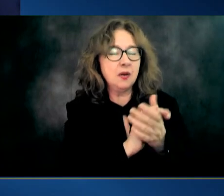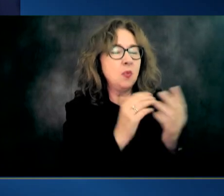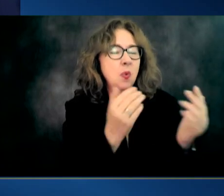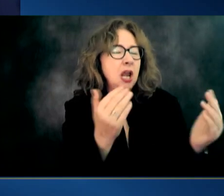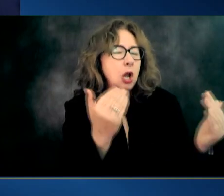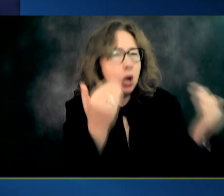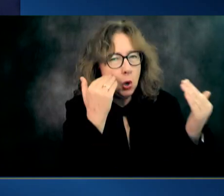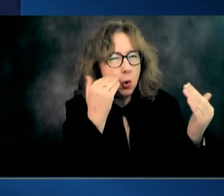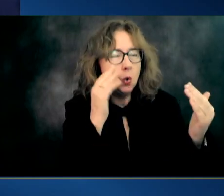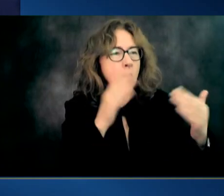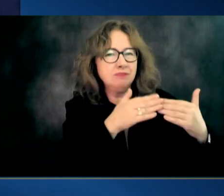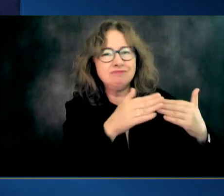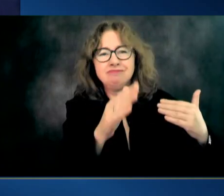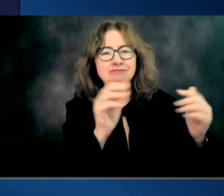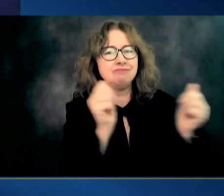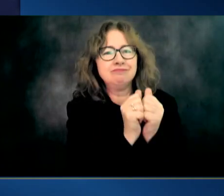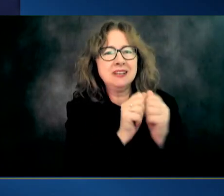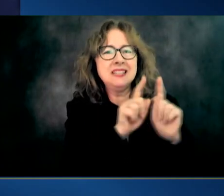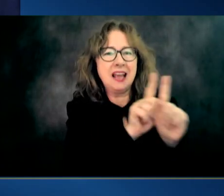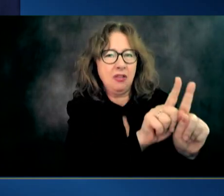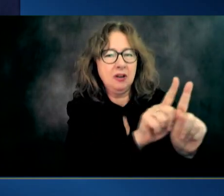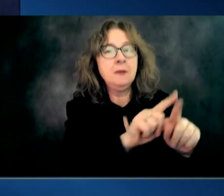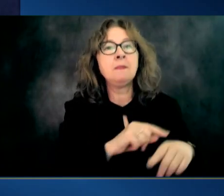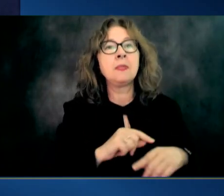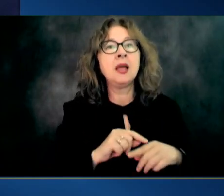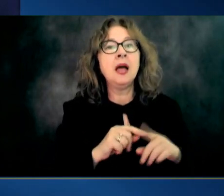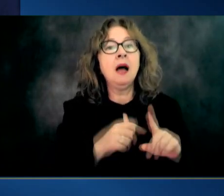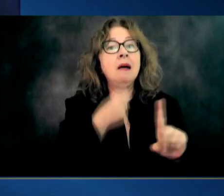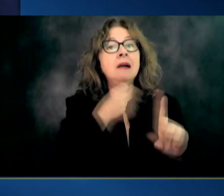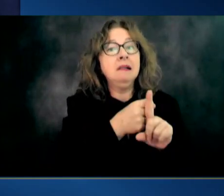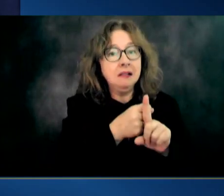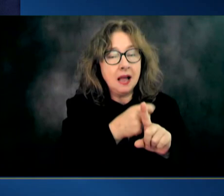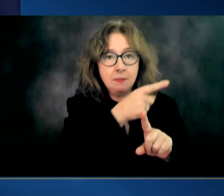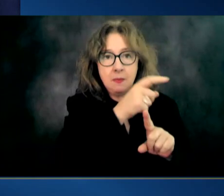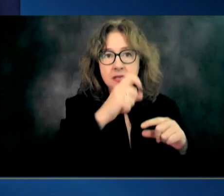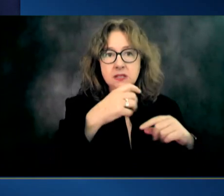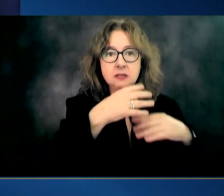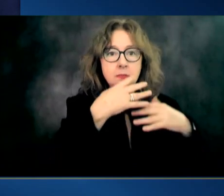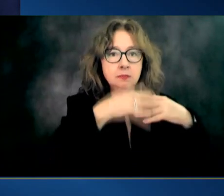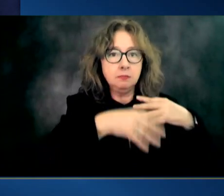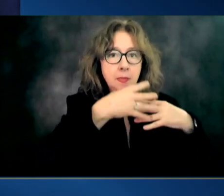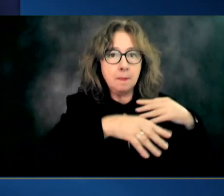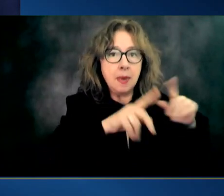together. And it was only because he had to take a blood test for work that he found out that he